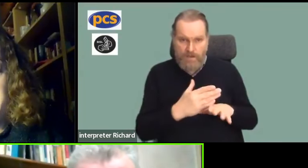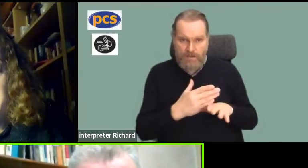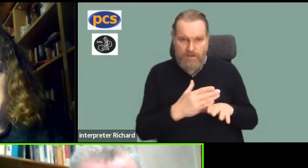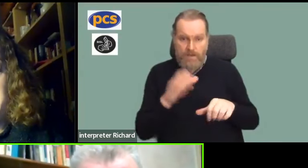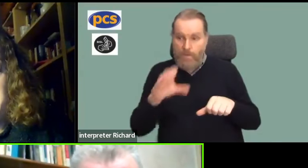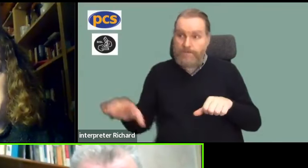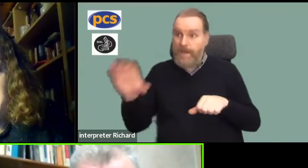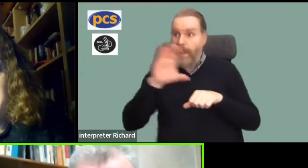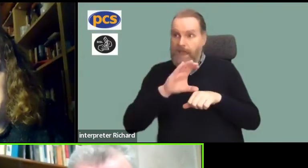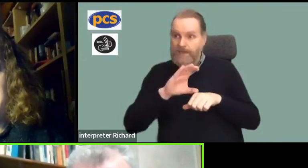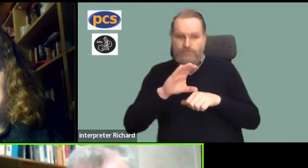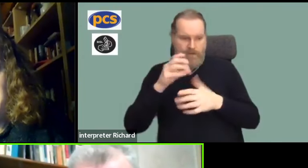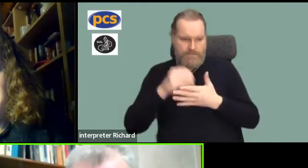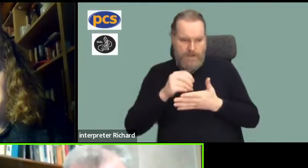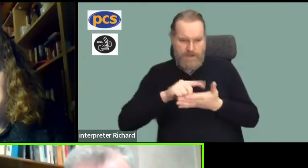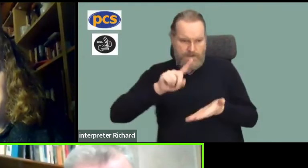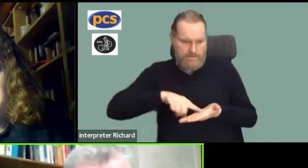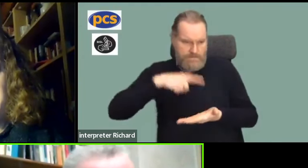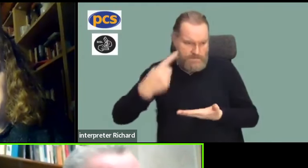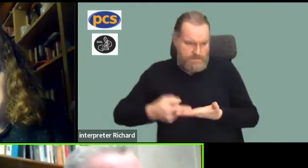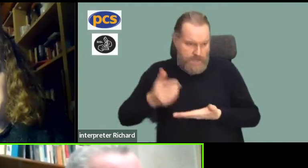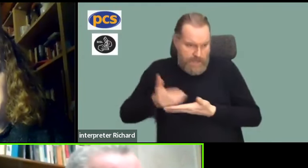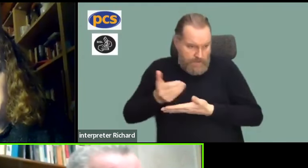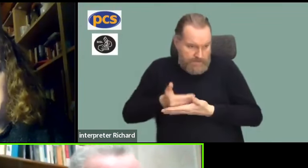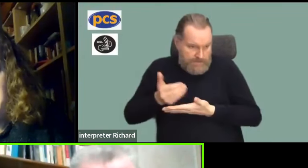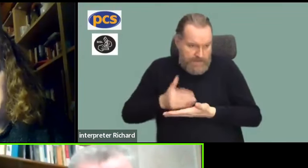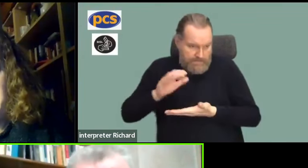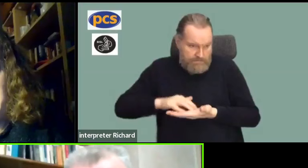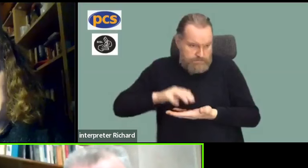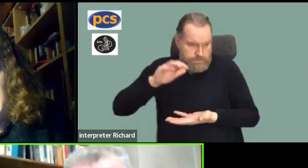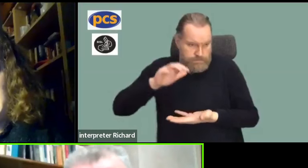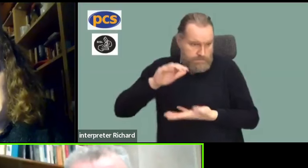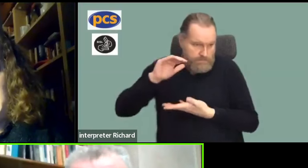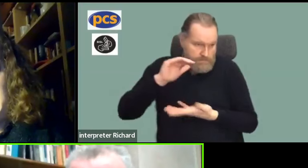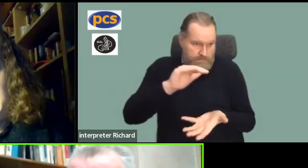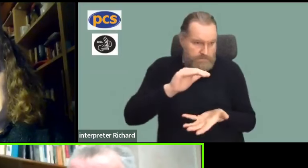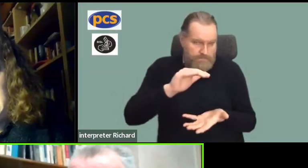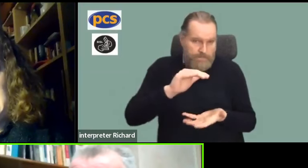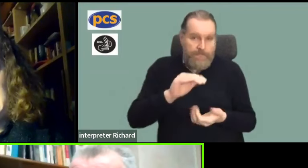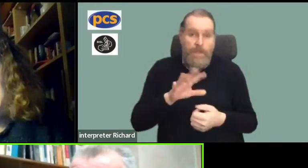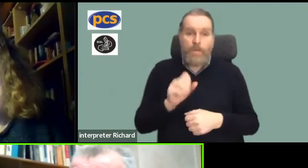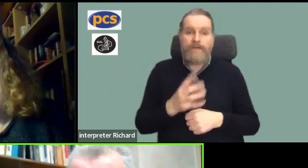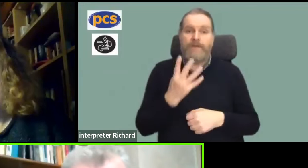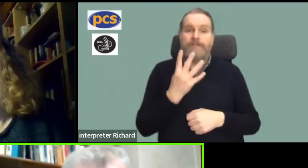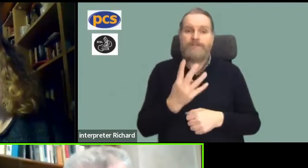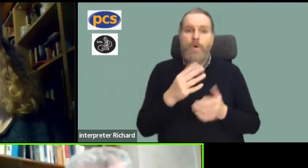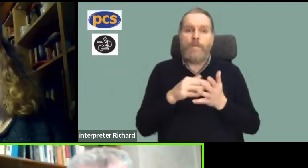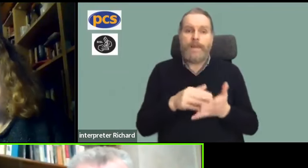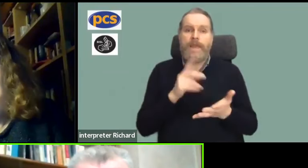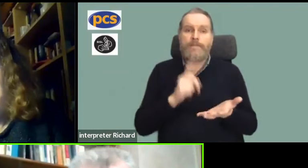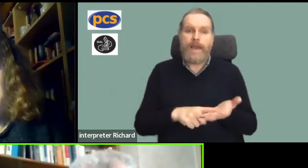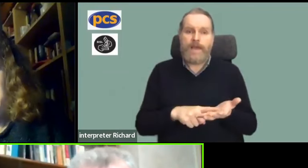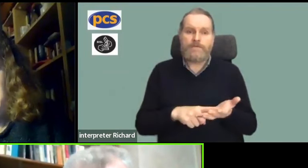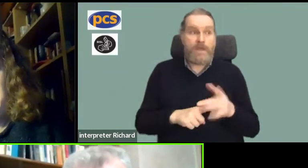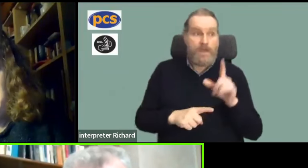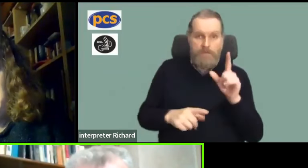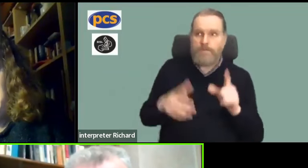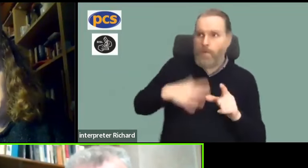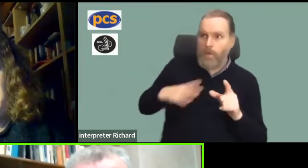a union essentially of put in money from unity, port is from unity Port, is from our sort of f you know from our accounts to start us off with 4 million pounds